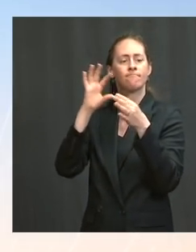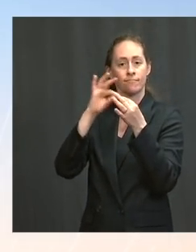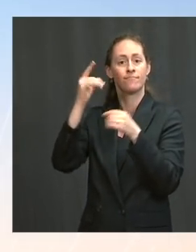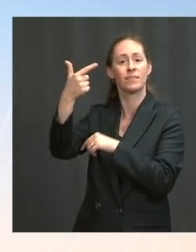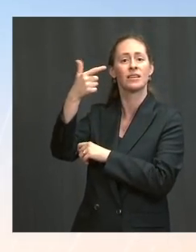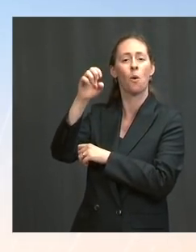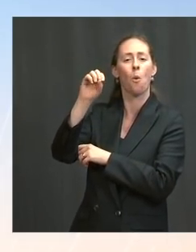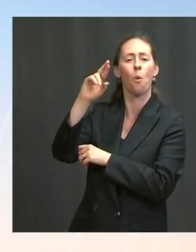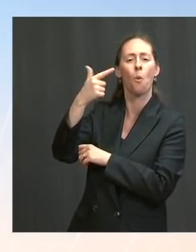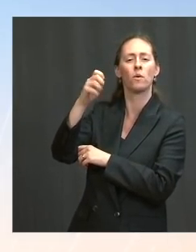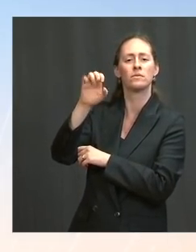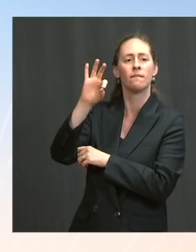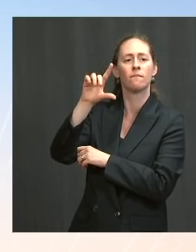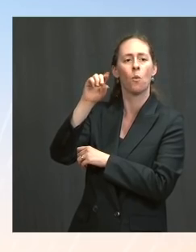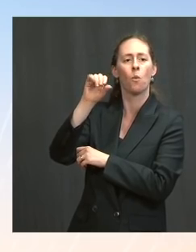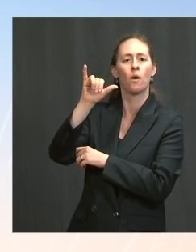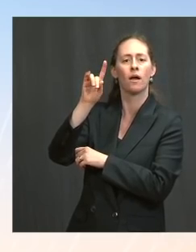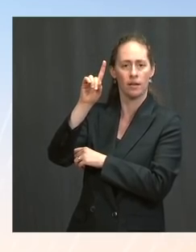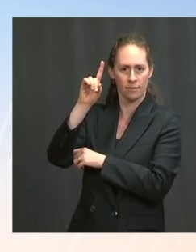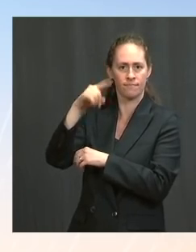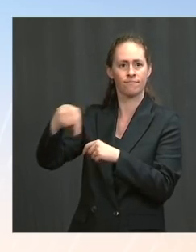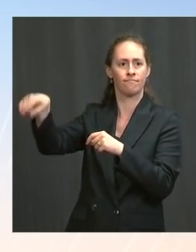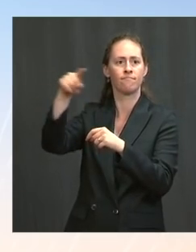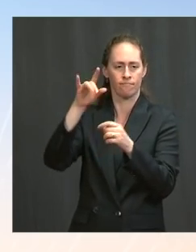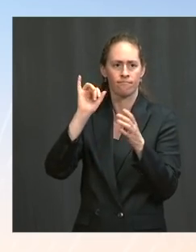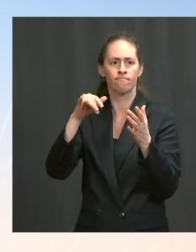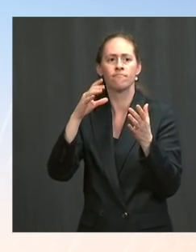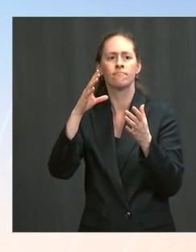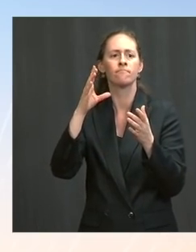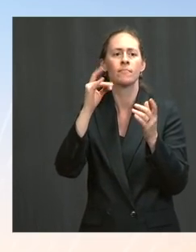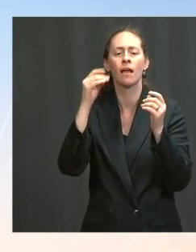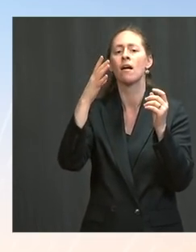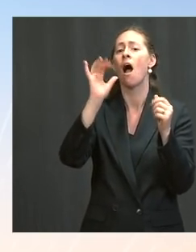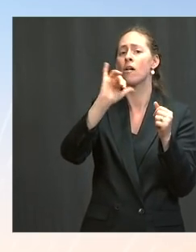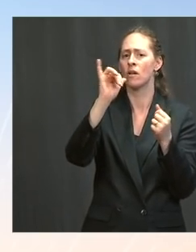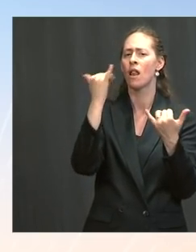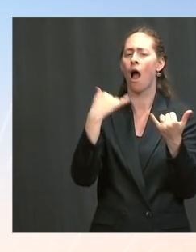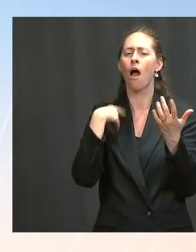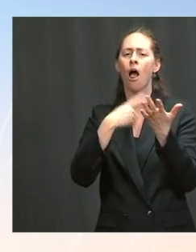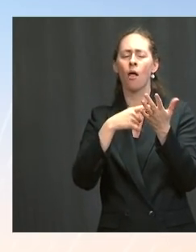But with that said, what pieces are in it that the White House applauds,